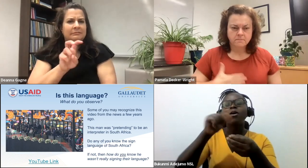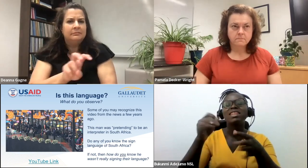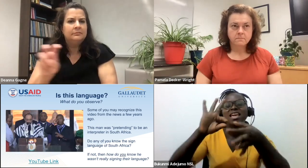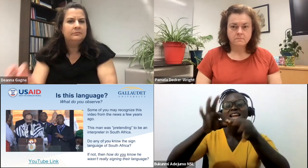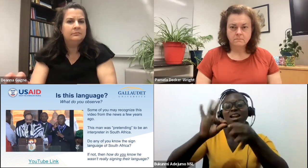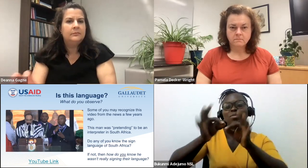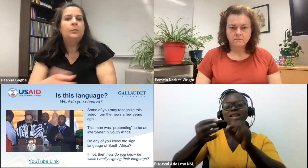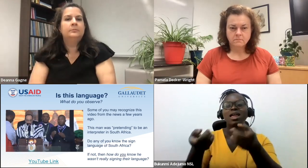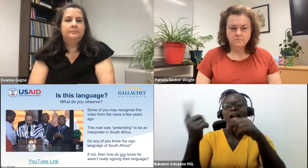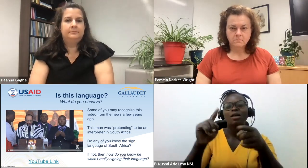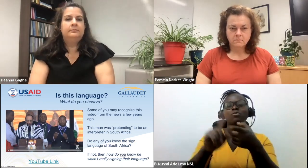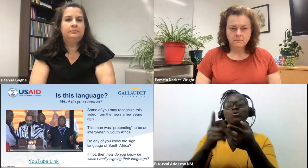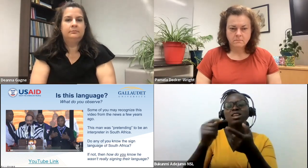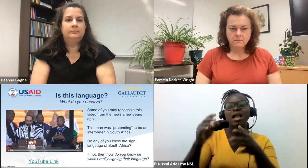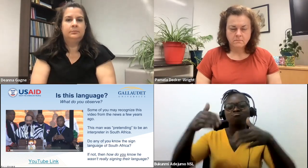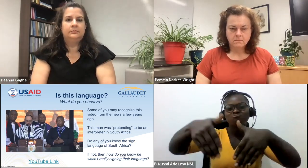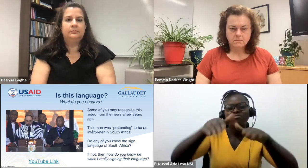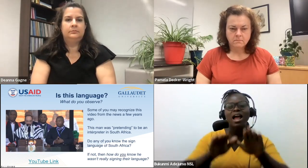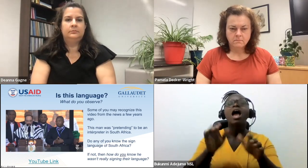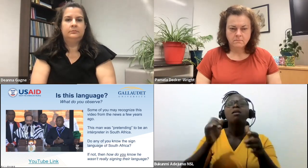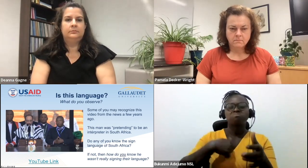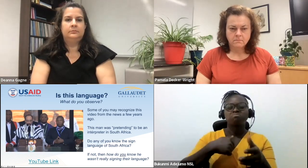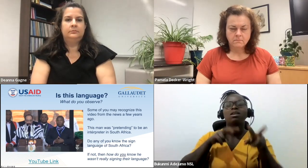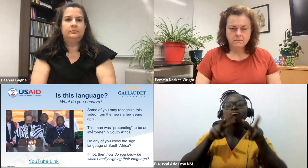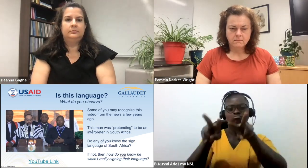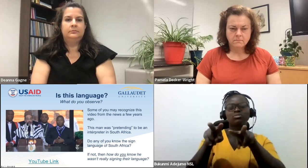if you can enlarge the screen and put it full screen.